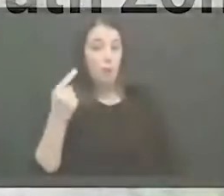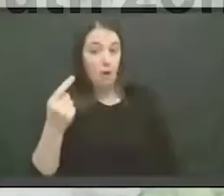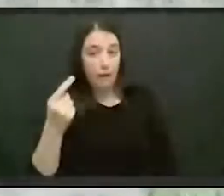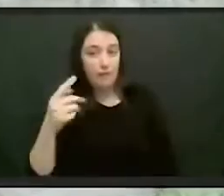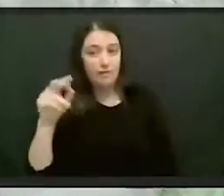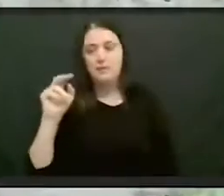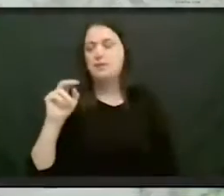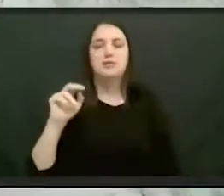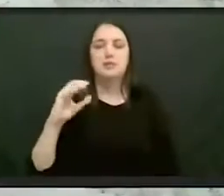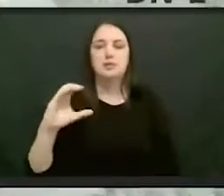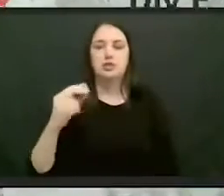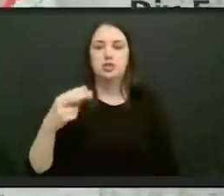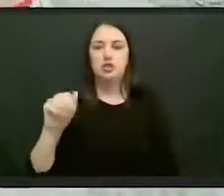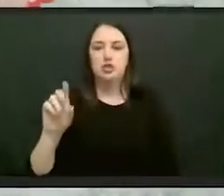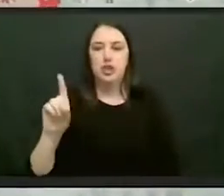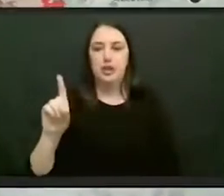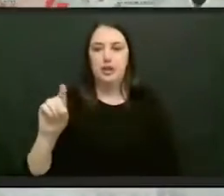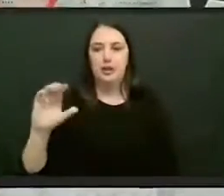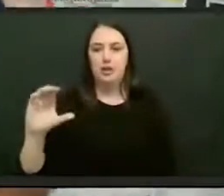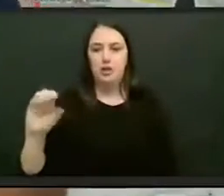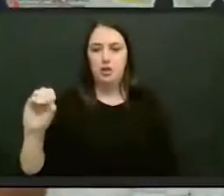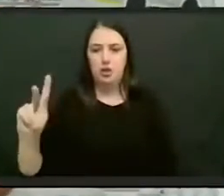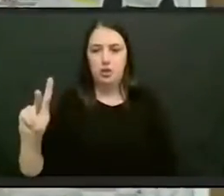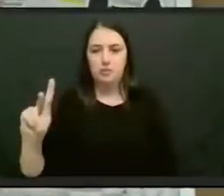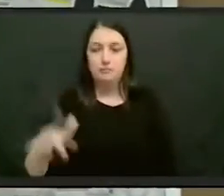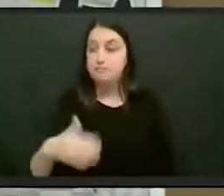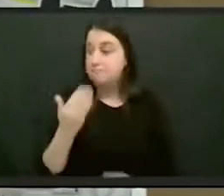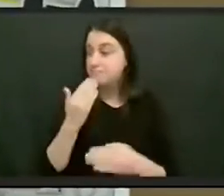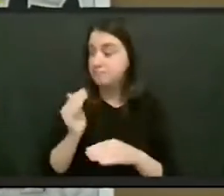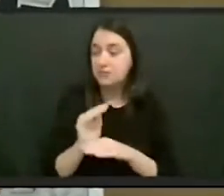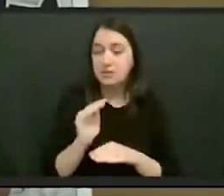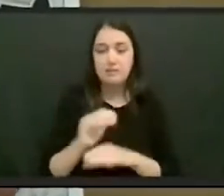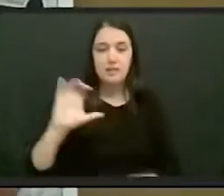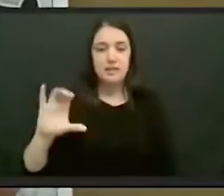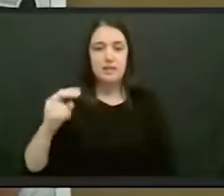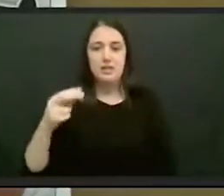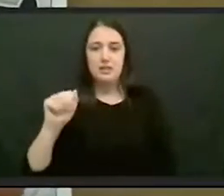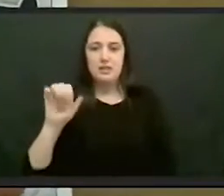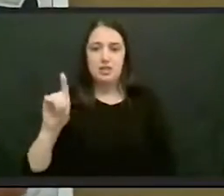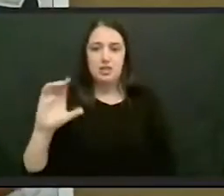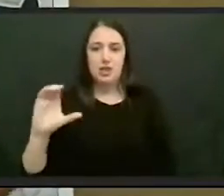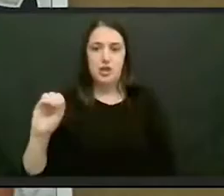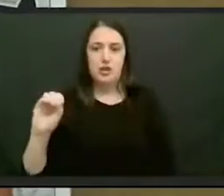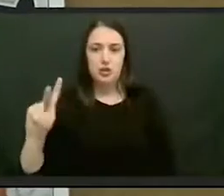Good evening everyone. Chad Cook, one of the Operations Section Chiefs with California Incident Management Team 1.